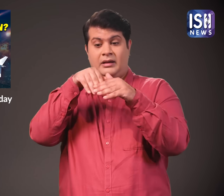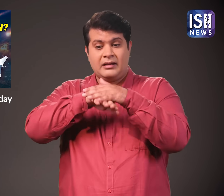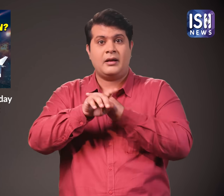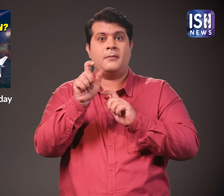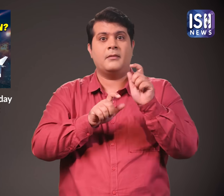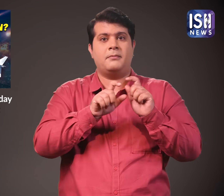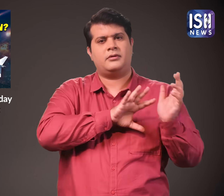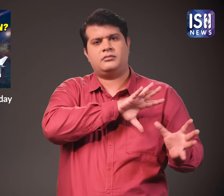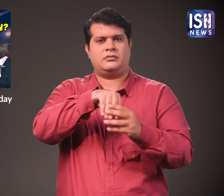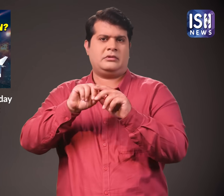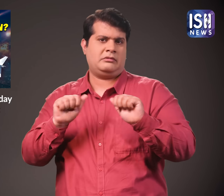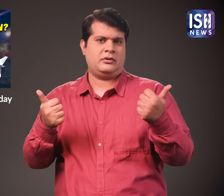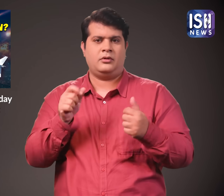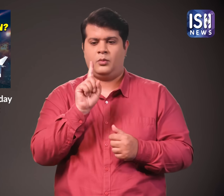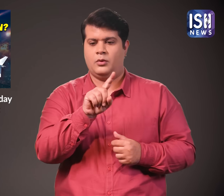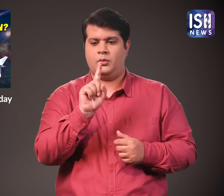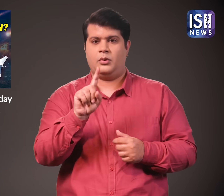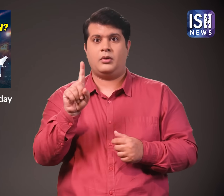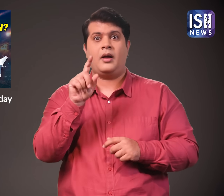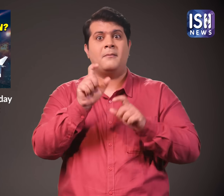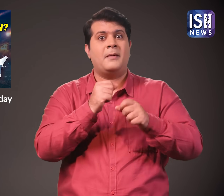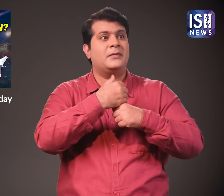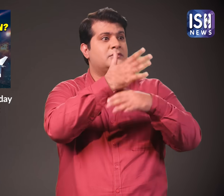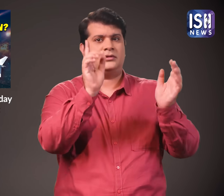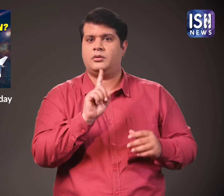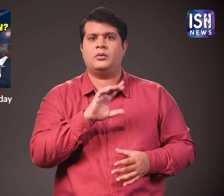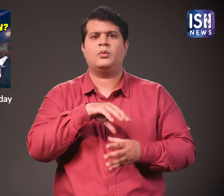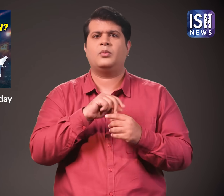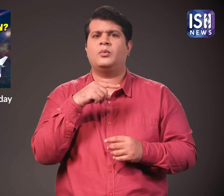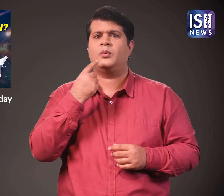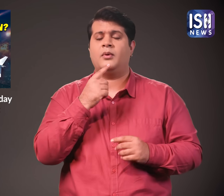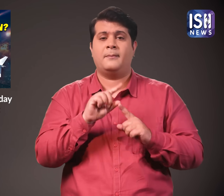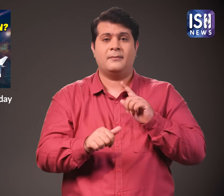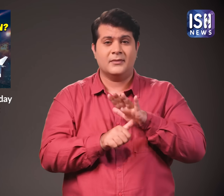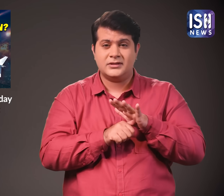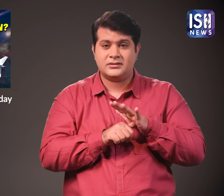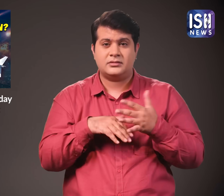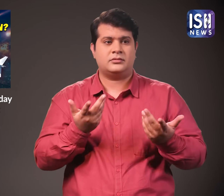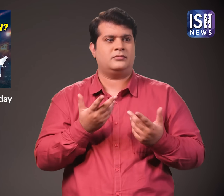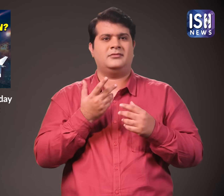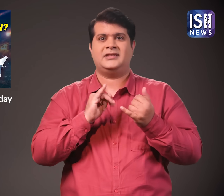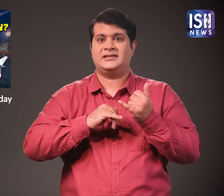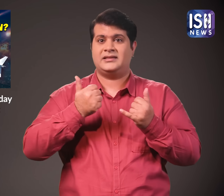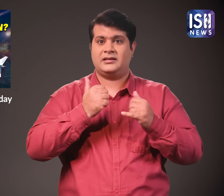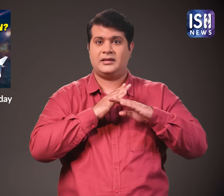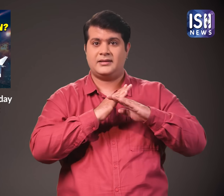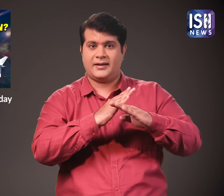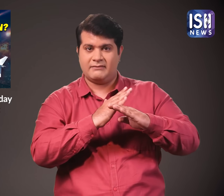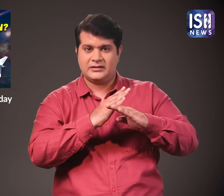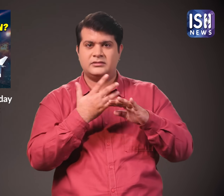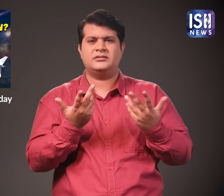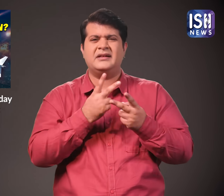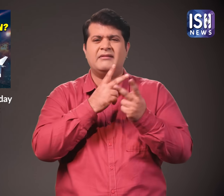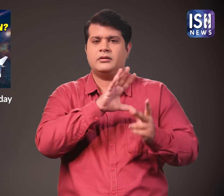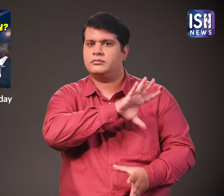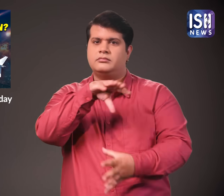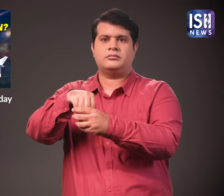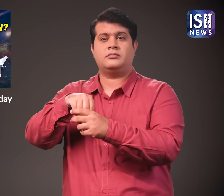It can carry up to 111 people, including the President, the Secretary of Defense and high-level officials.